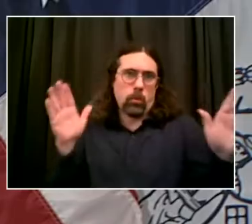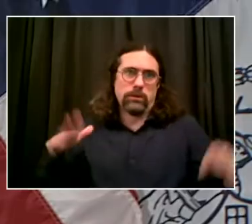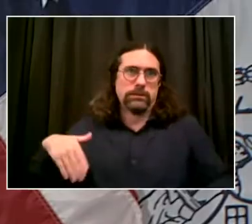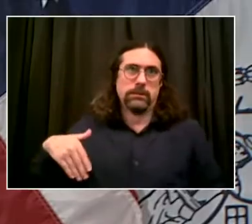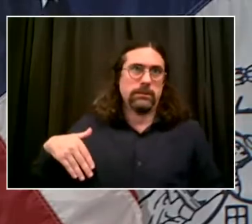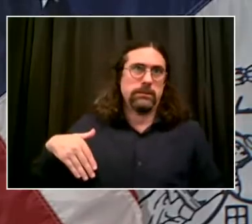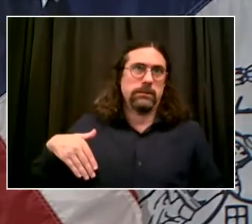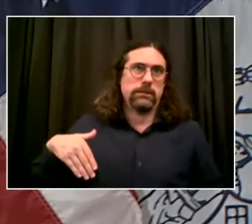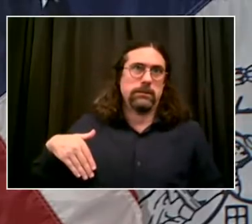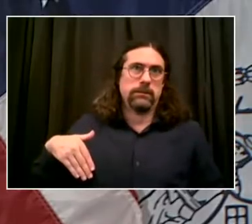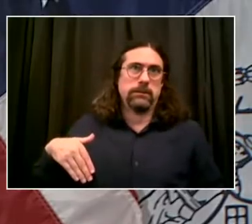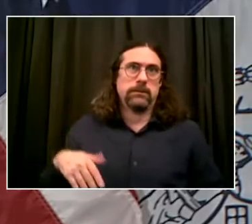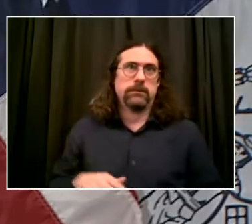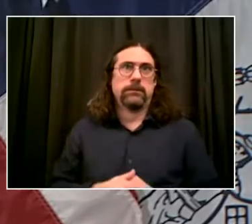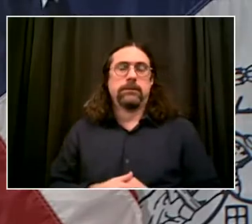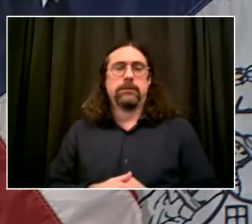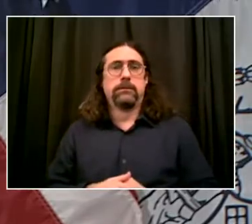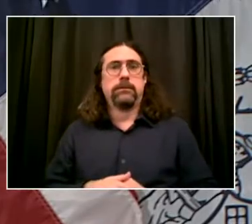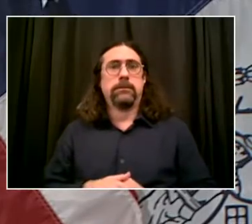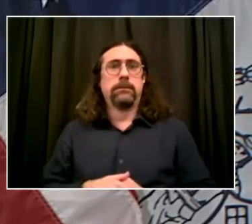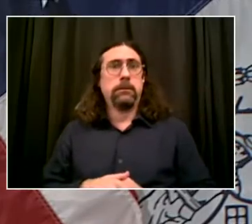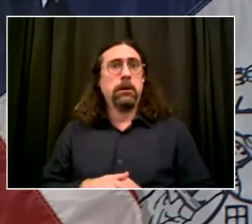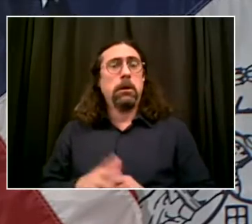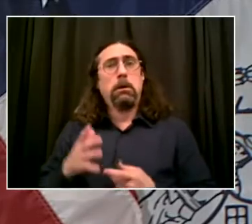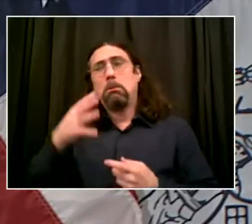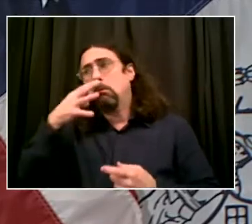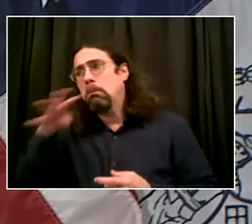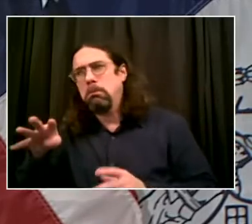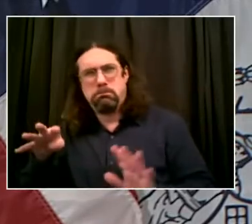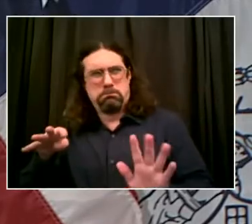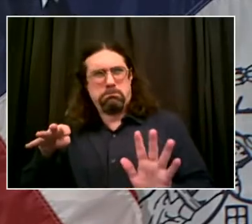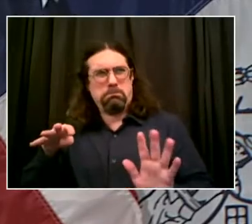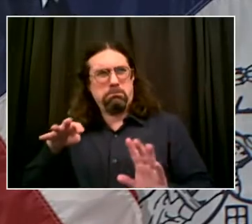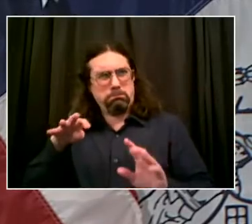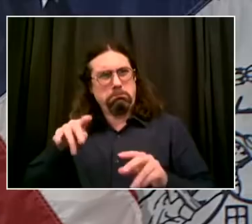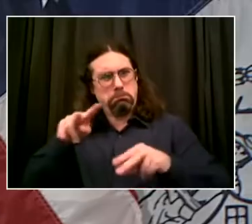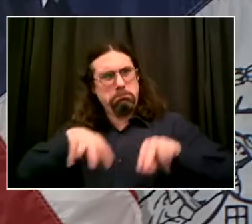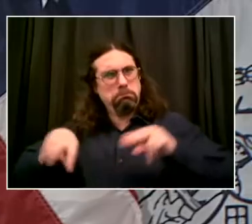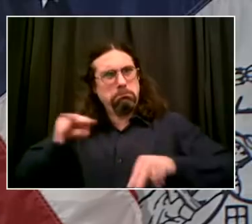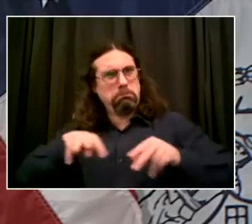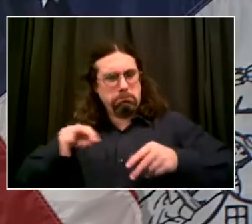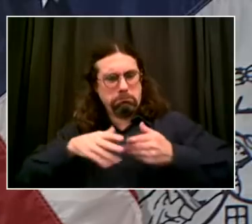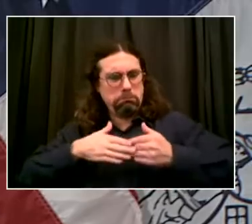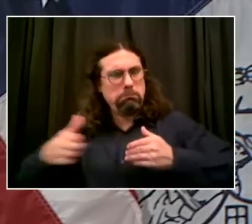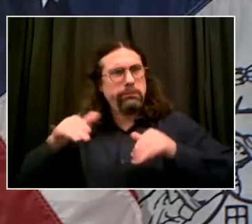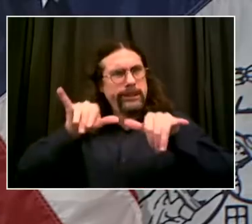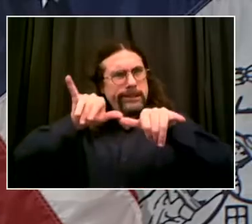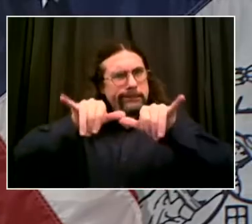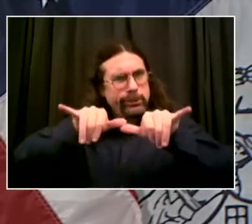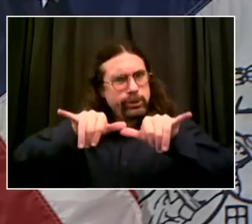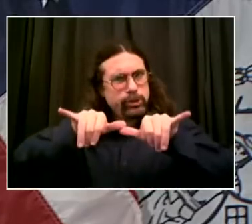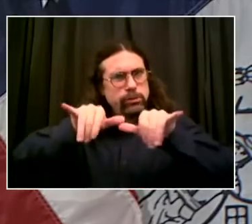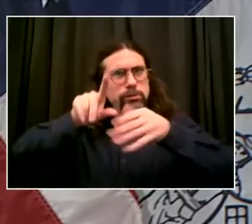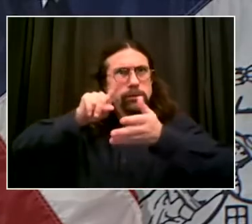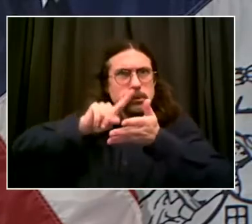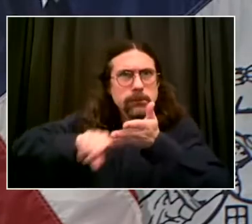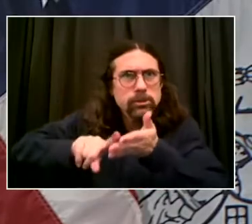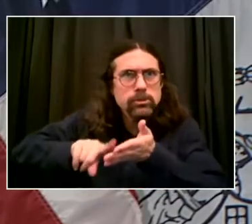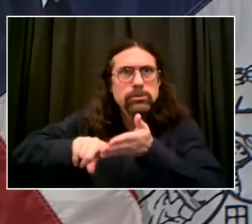WE KNOW FOR MUCH OF THE LAST